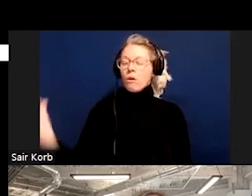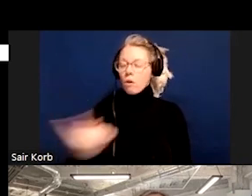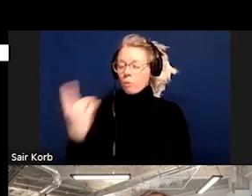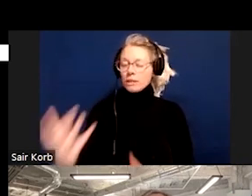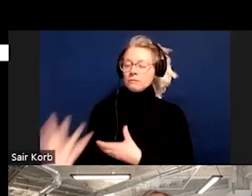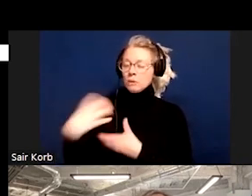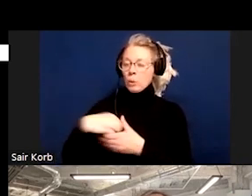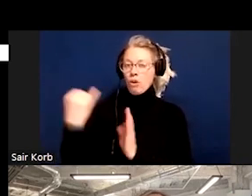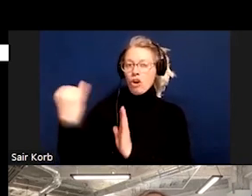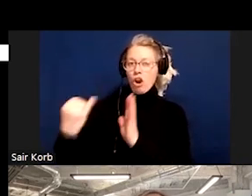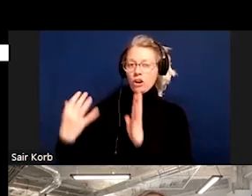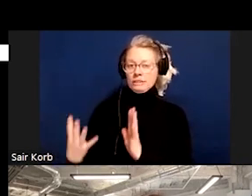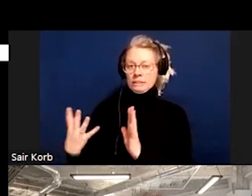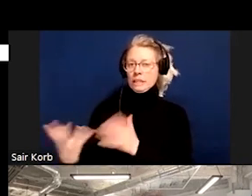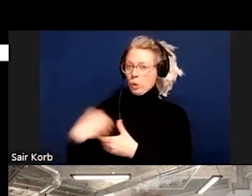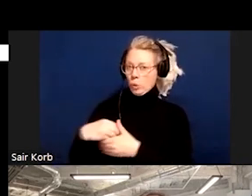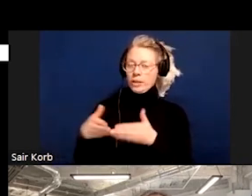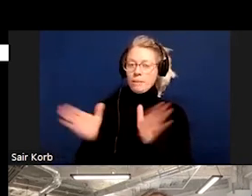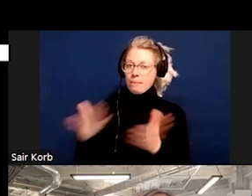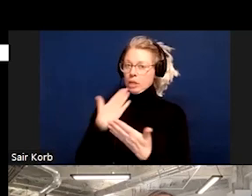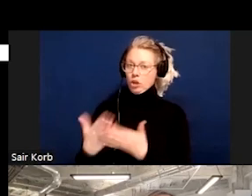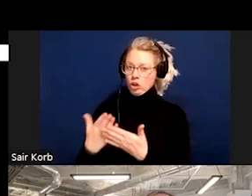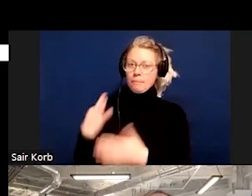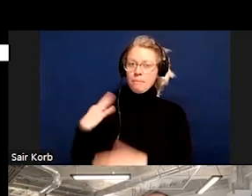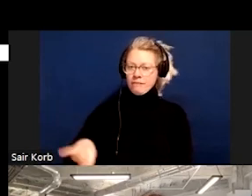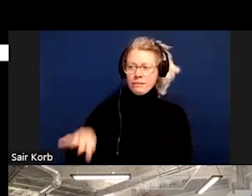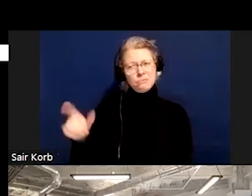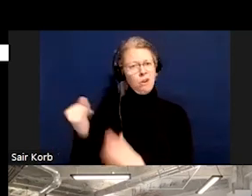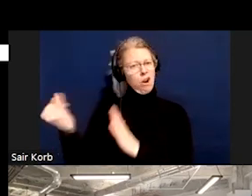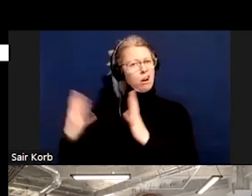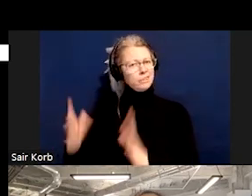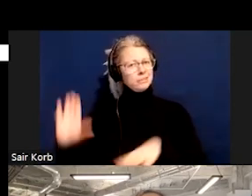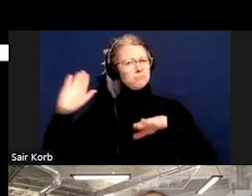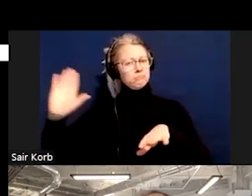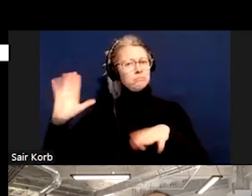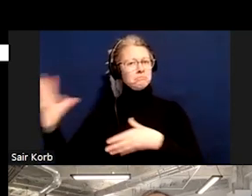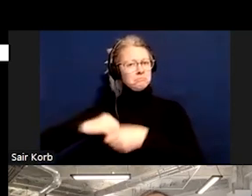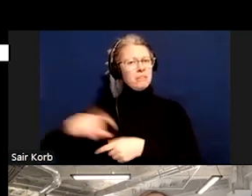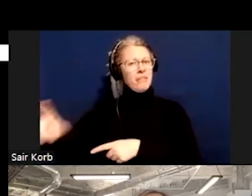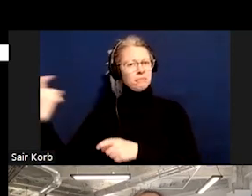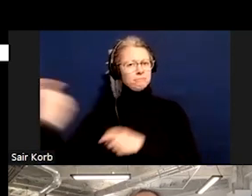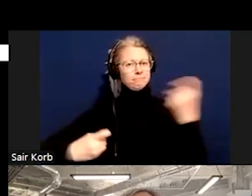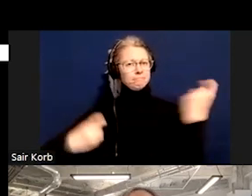within that public good. Artists are citizens. Artists contribute to public benefit and should